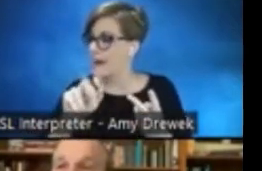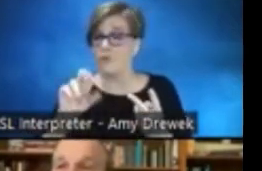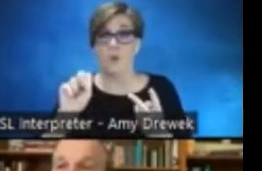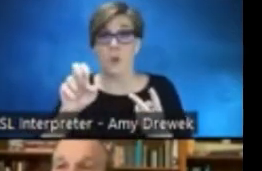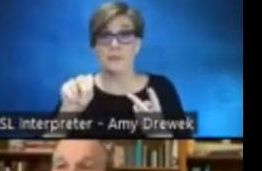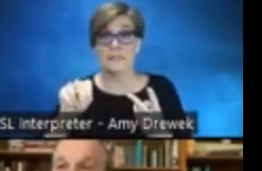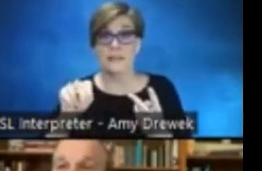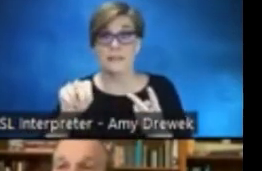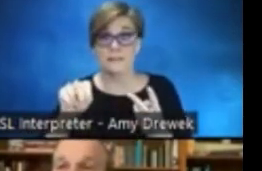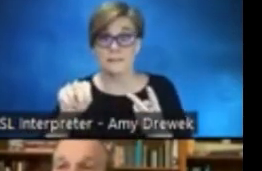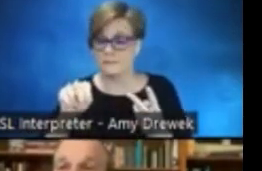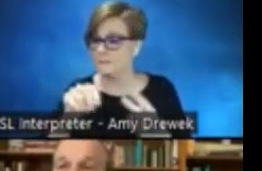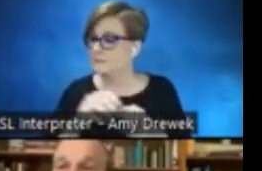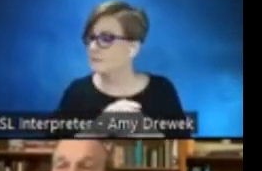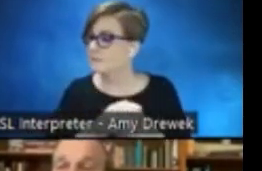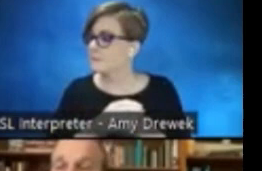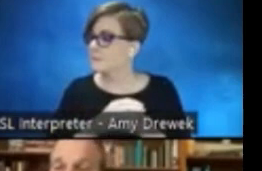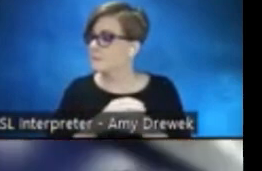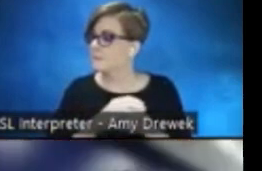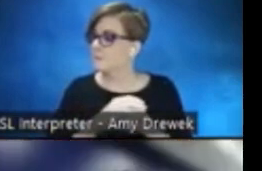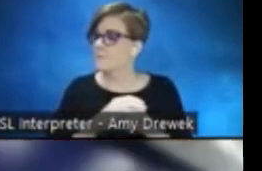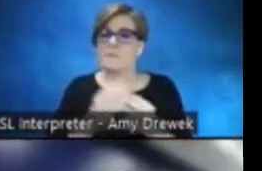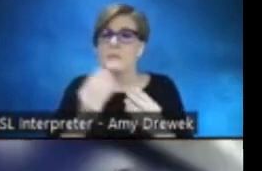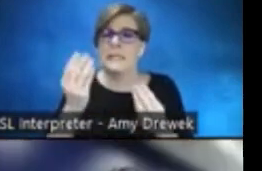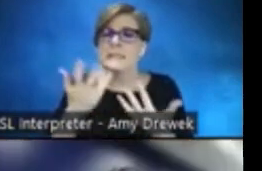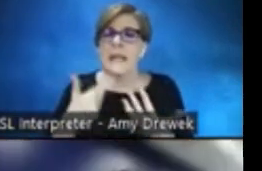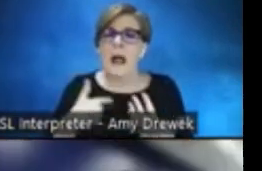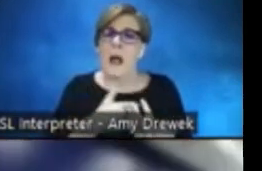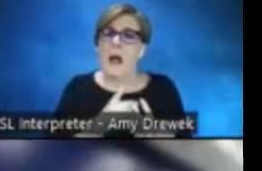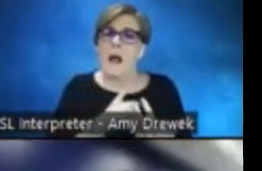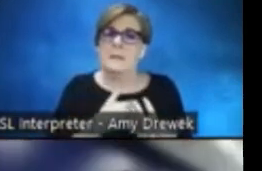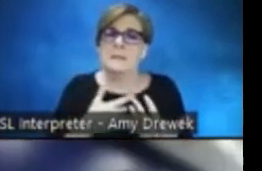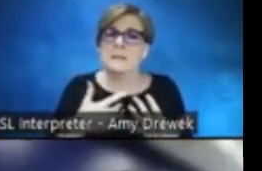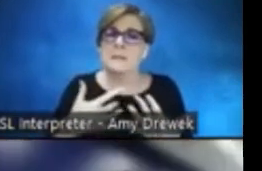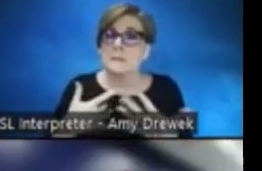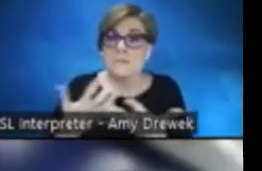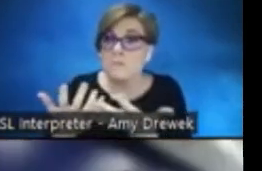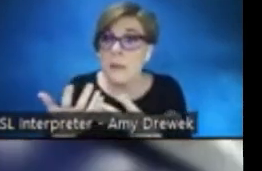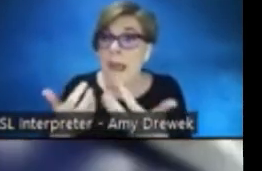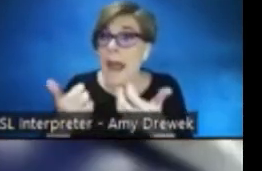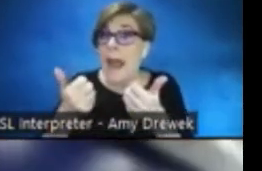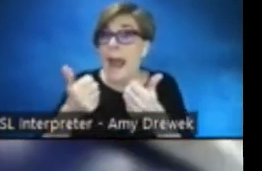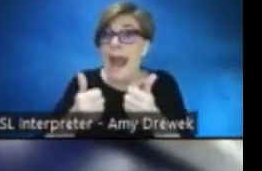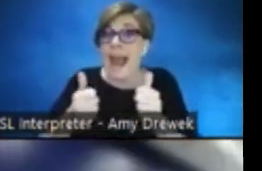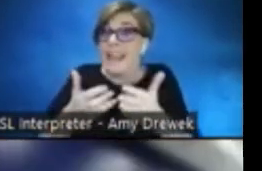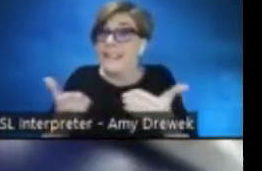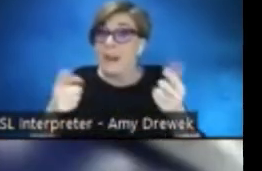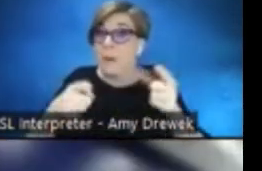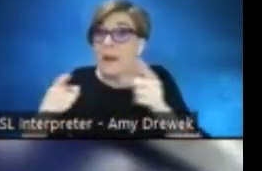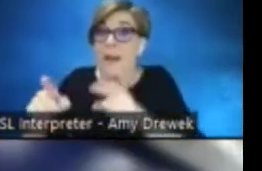TELL US WHERE WE ARE WITH -- IS THERE ANYTHING GOING ON?